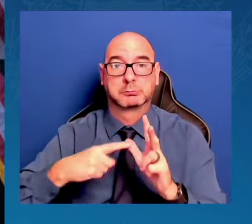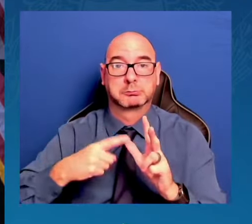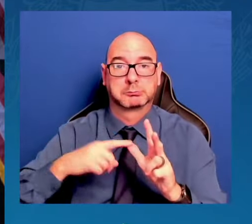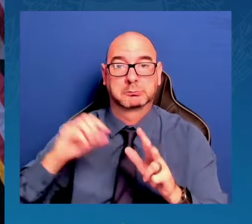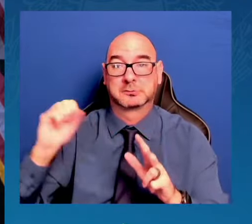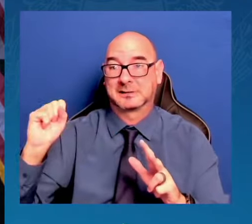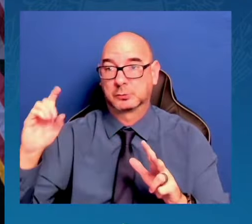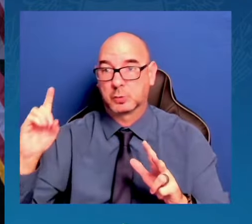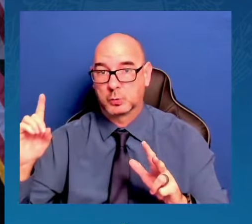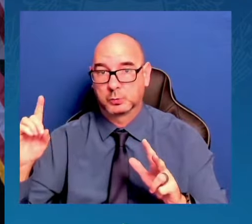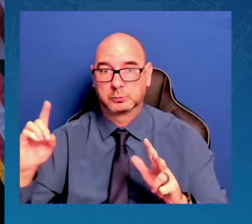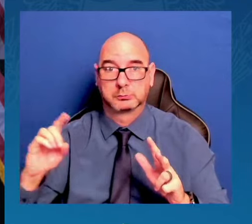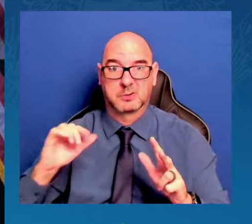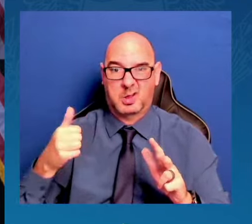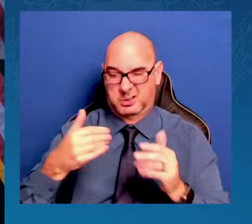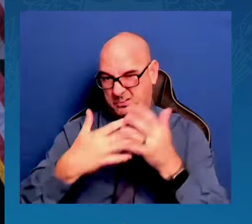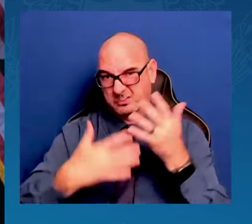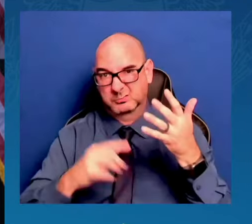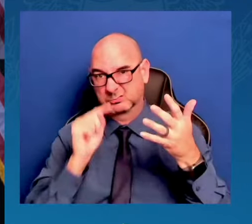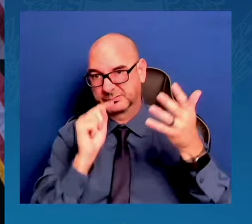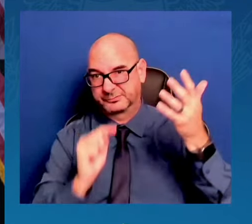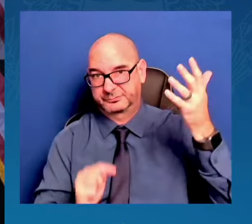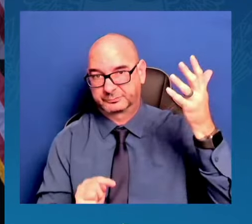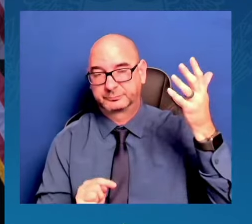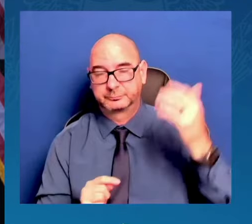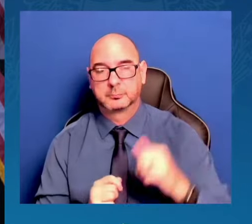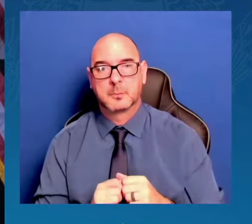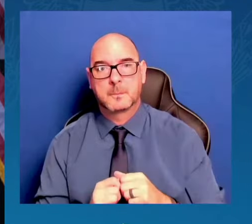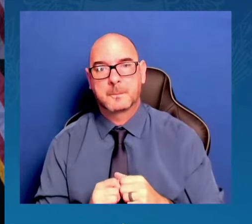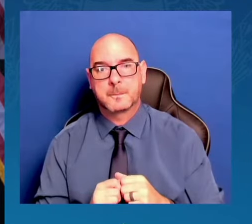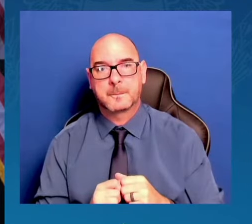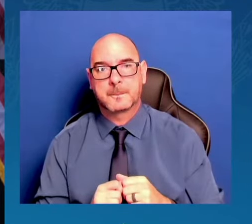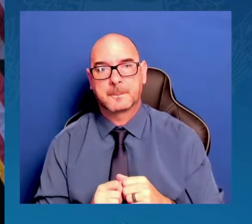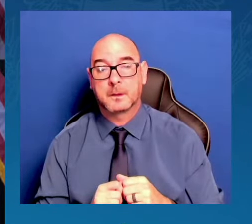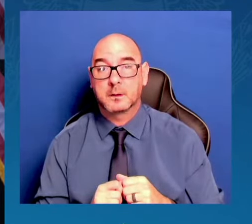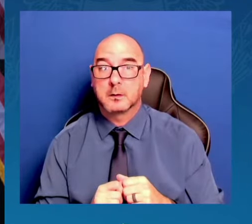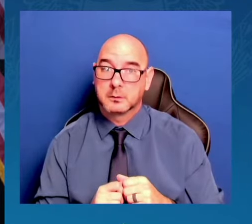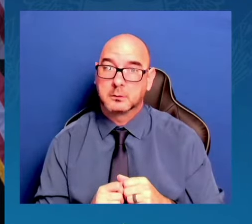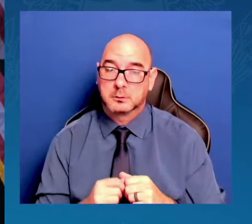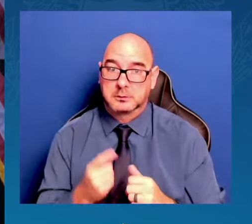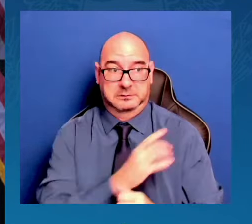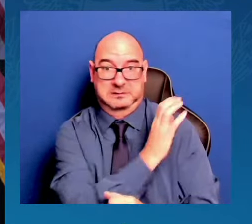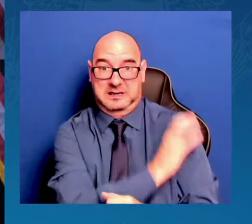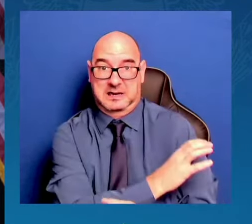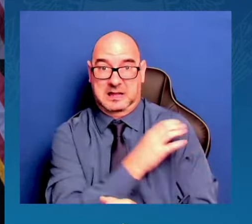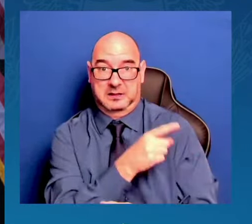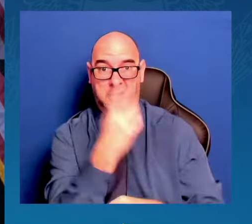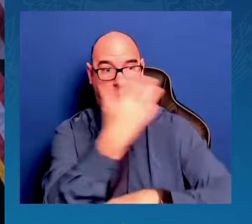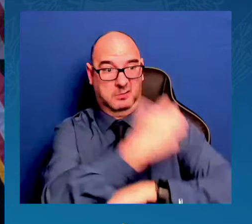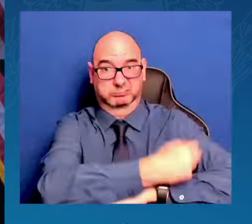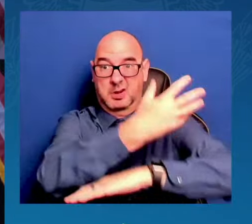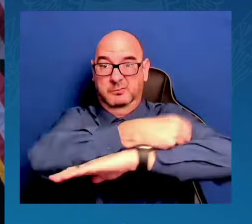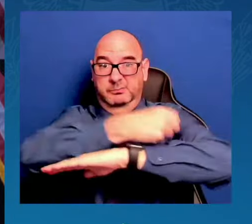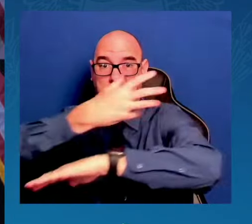And as -- as clinics close in those states -- understand, as clinics are closing in those states,